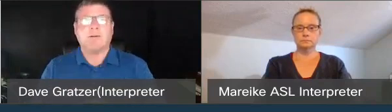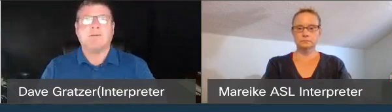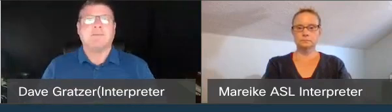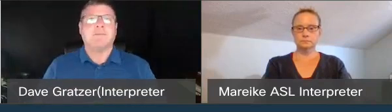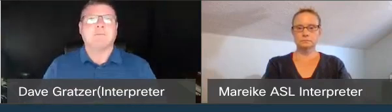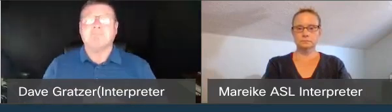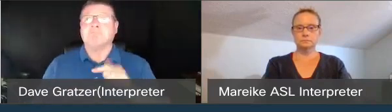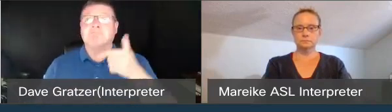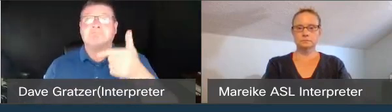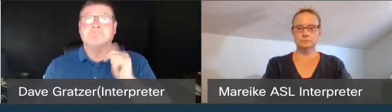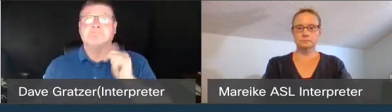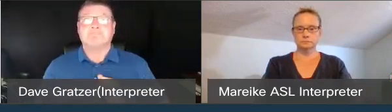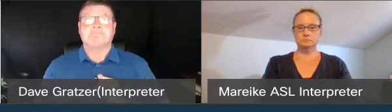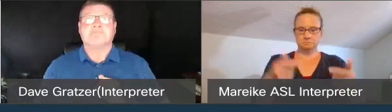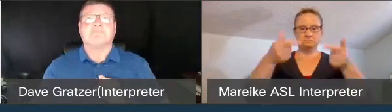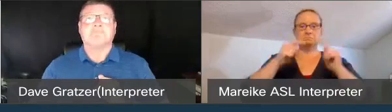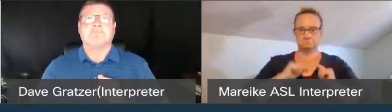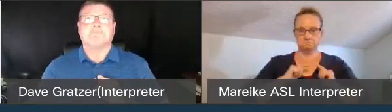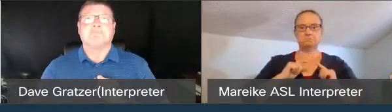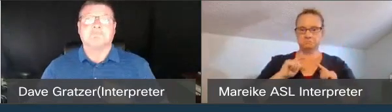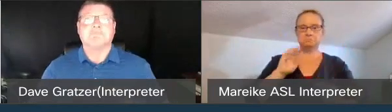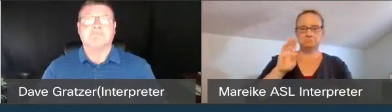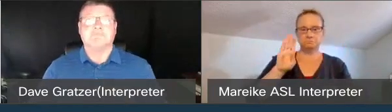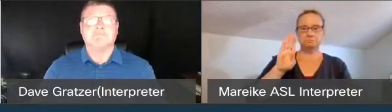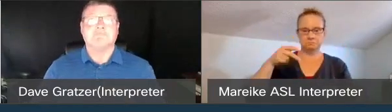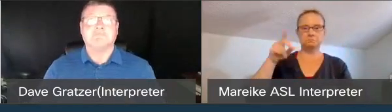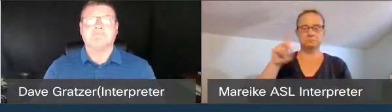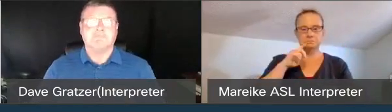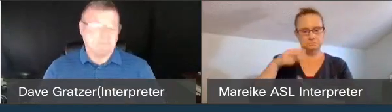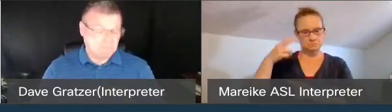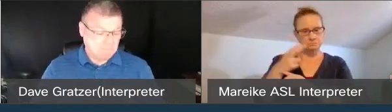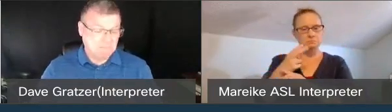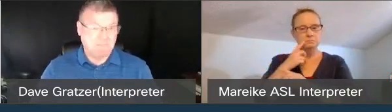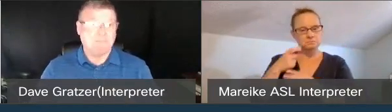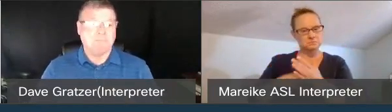stated that the 93 chronic high utilizers, uh, cost the city of Billings $2.5 million